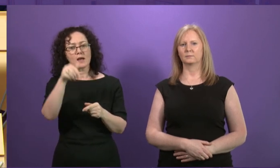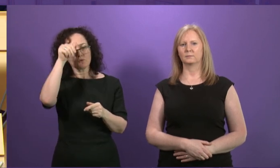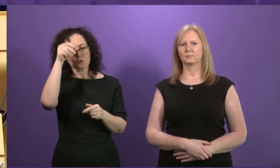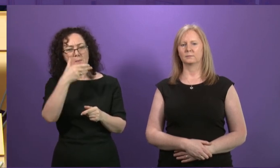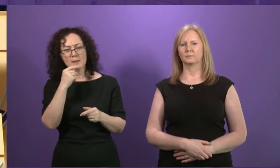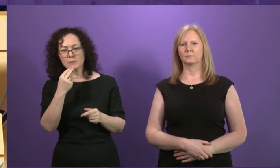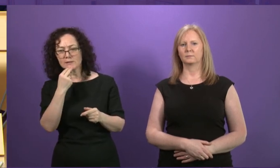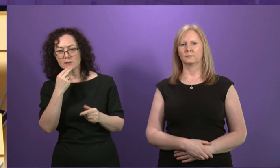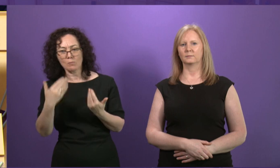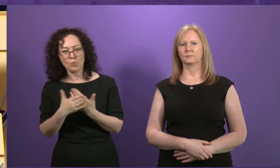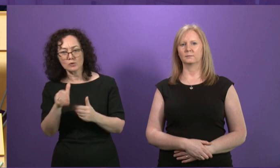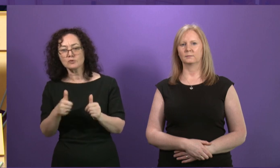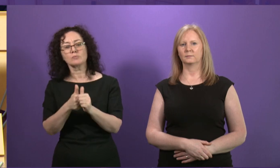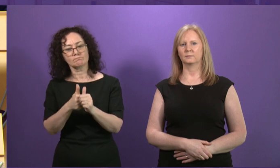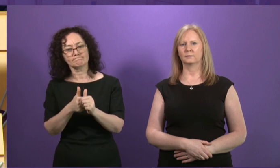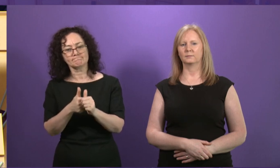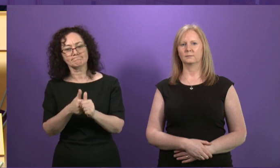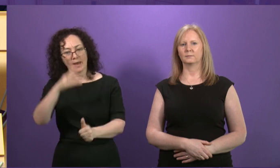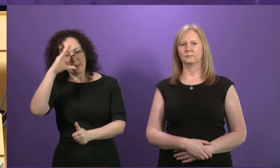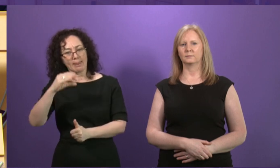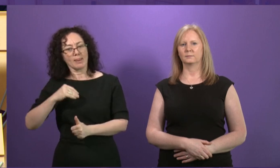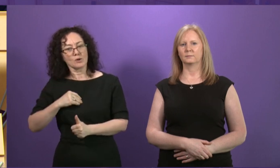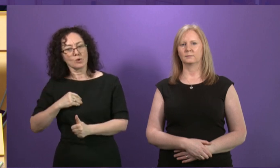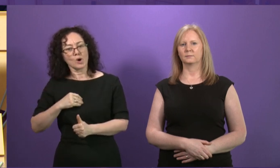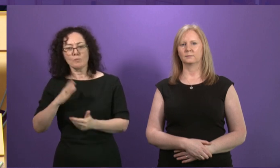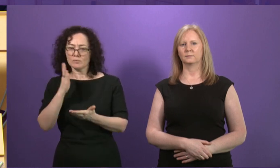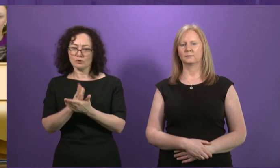those people to us so that we can ensure that the assistance is there.